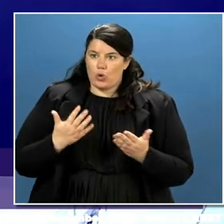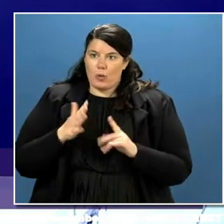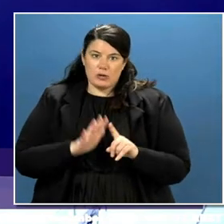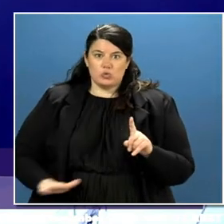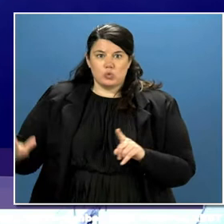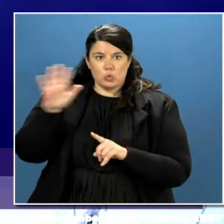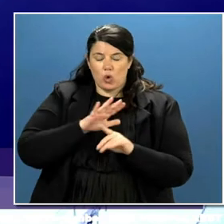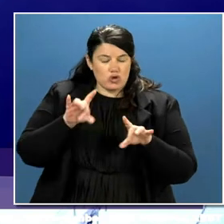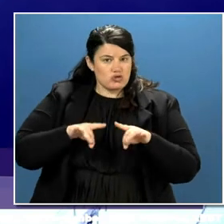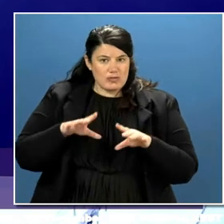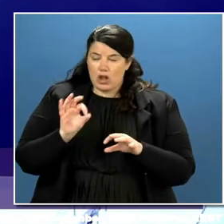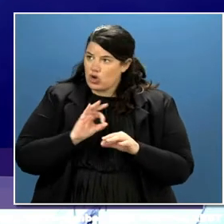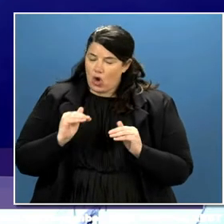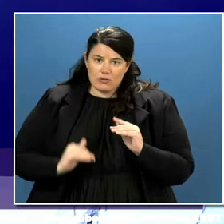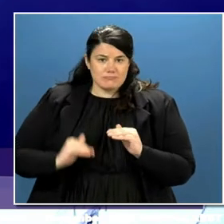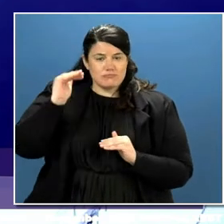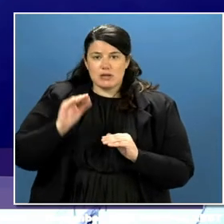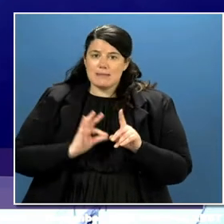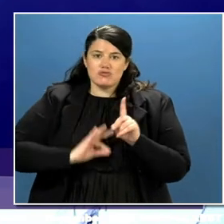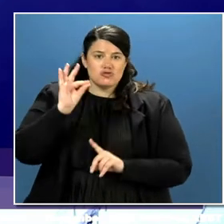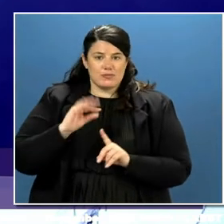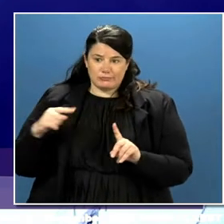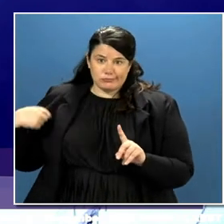that has been the case for a really long time --- decades, in fact.